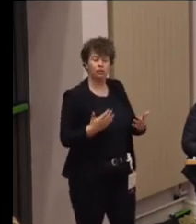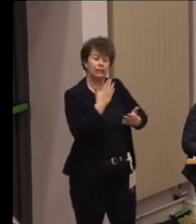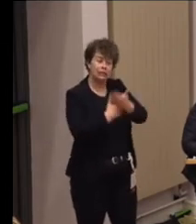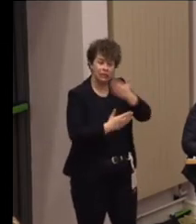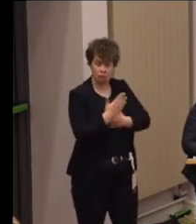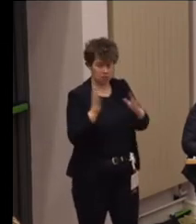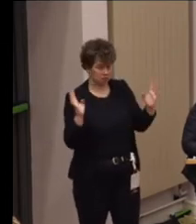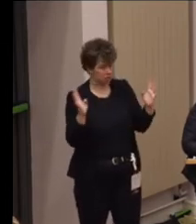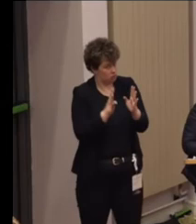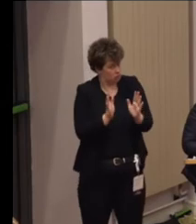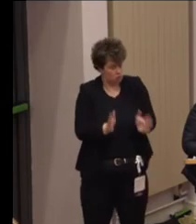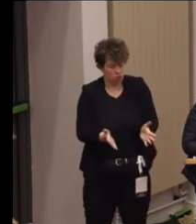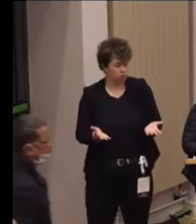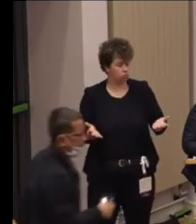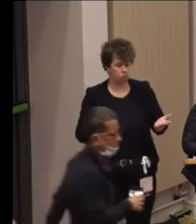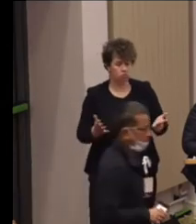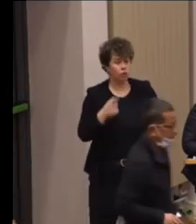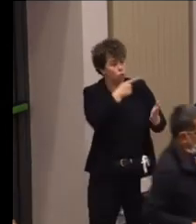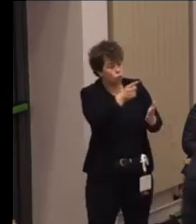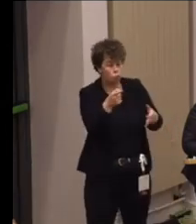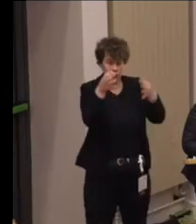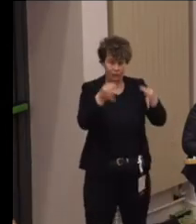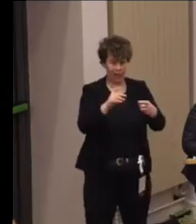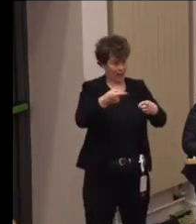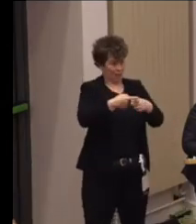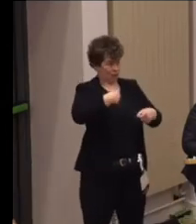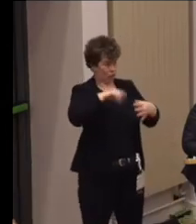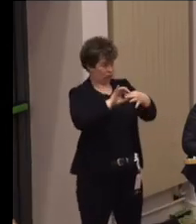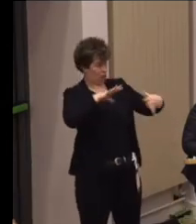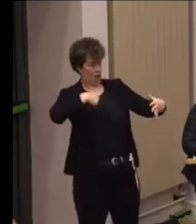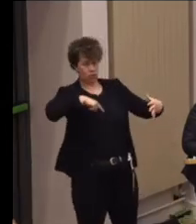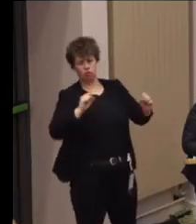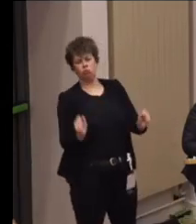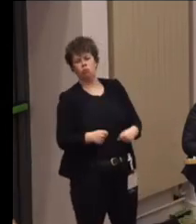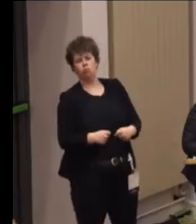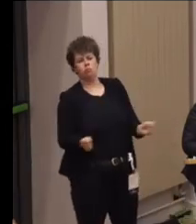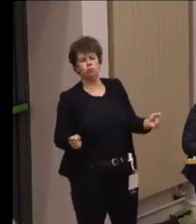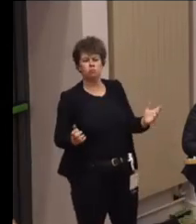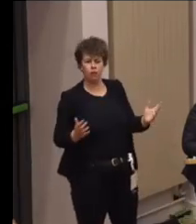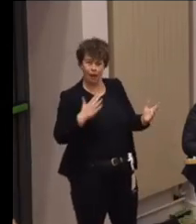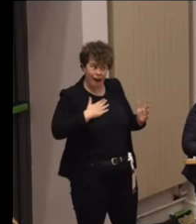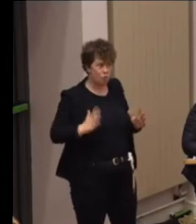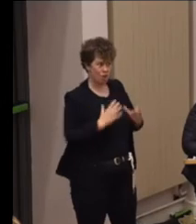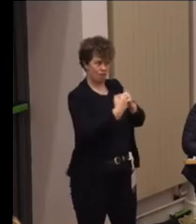table when decisions are made, on the impacts affecting to our lives, by ensuring that no